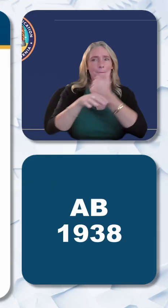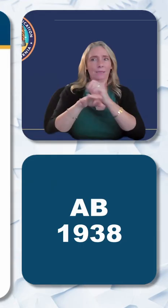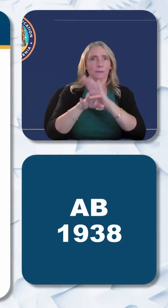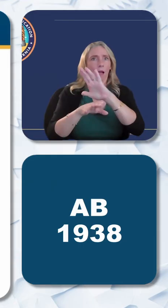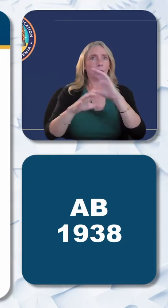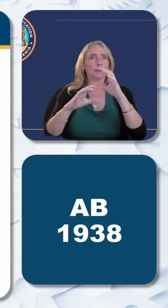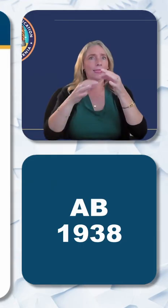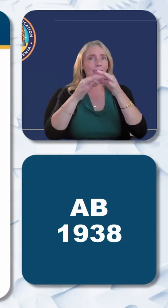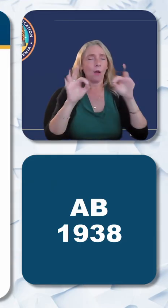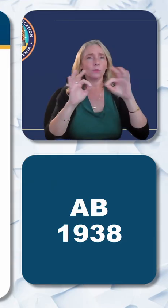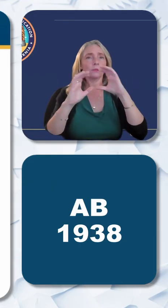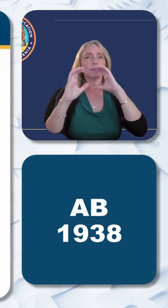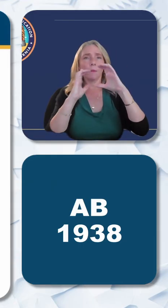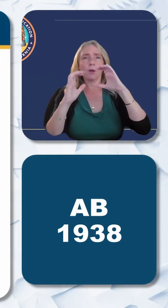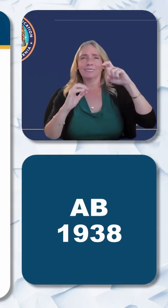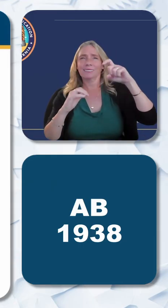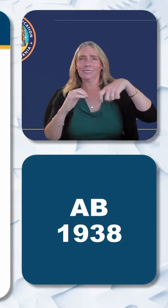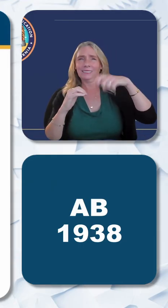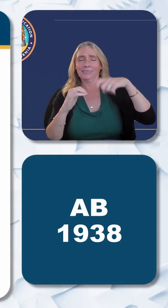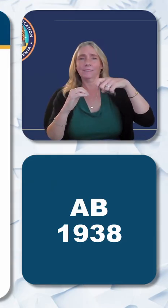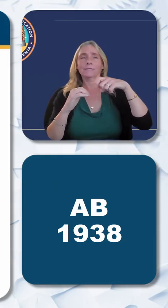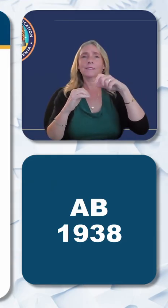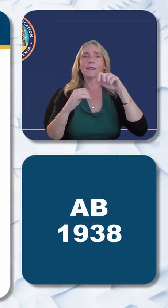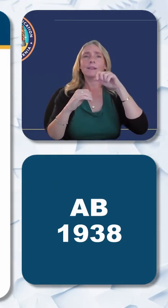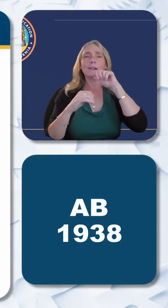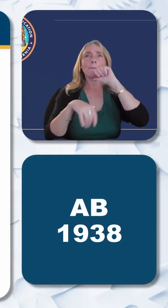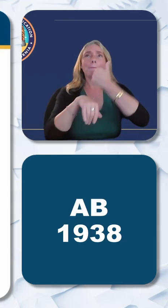And based on our assessments and our evaluations of that child and their